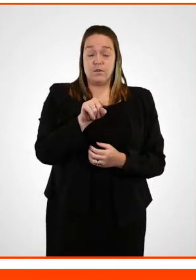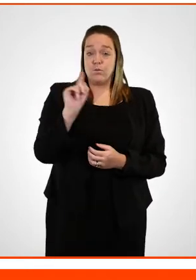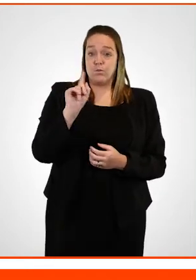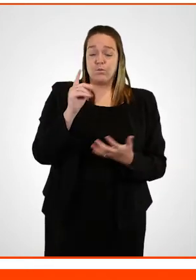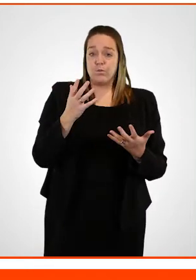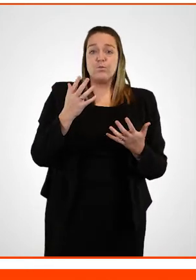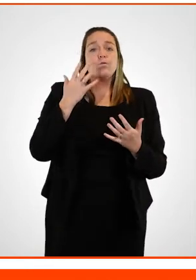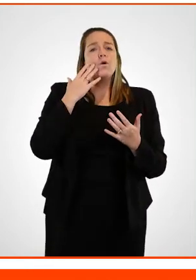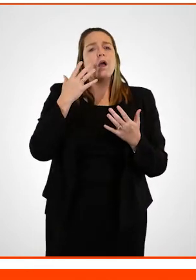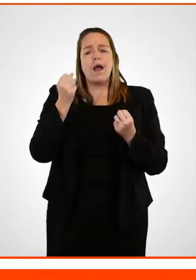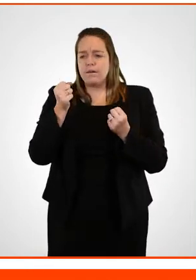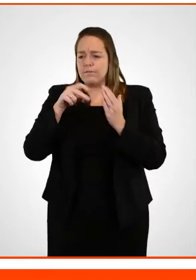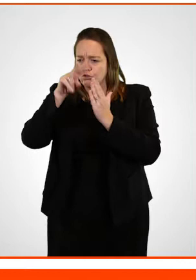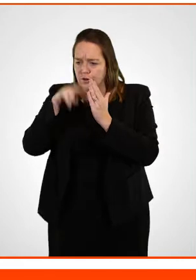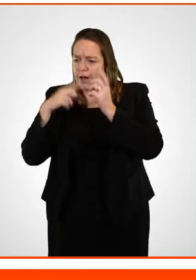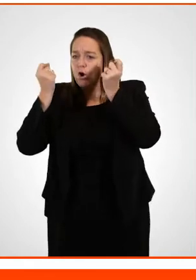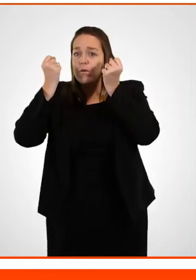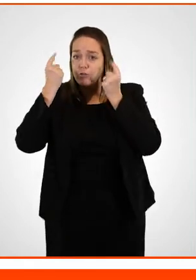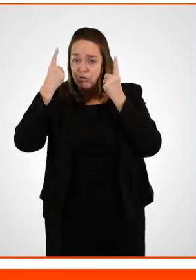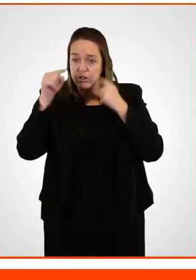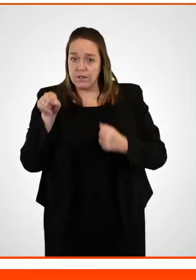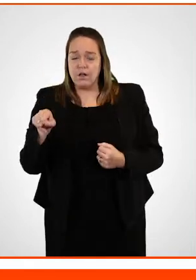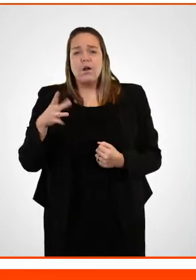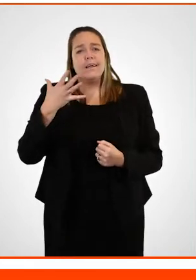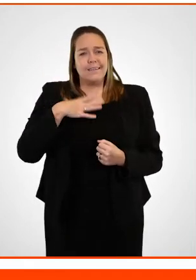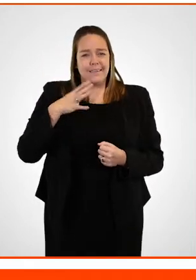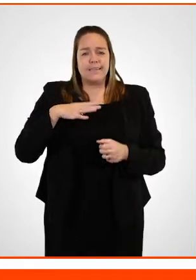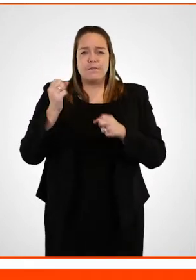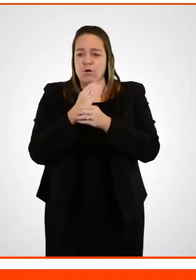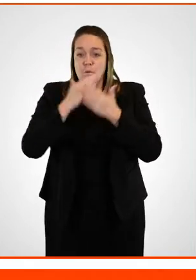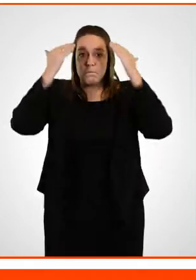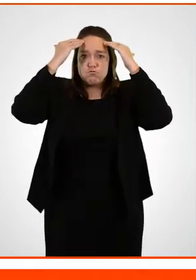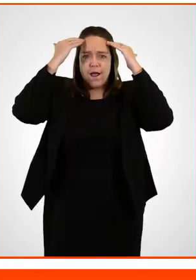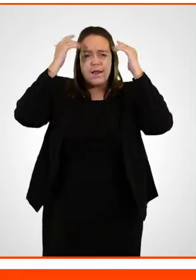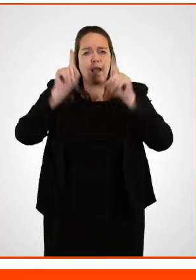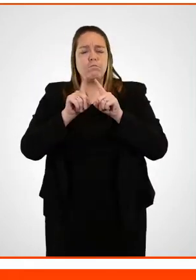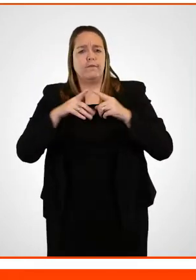when we're comprehending things is we want to free up our brain